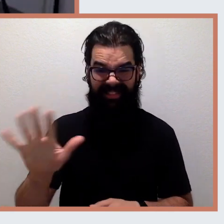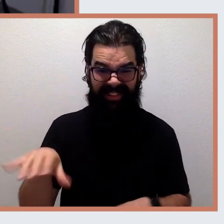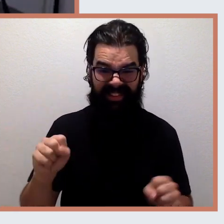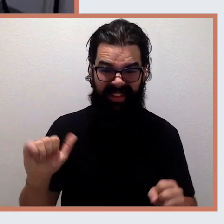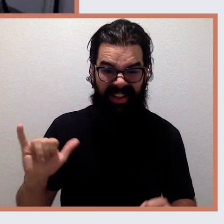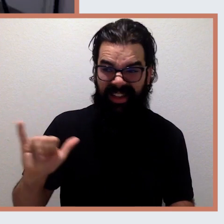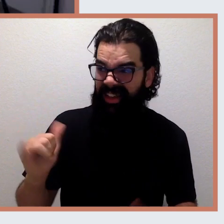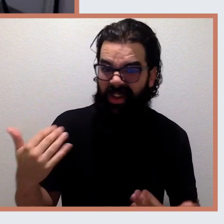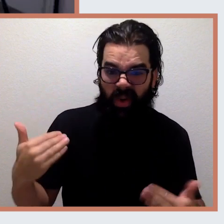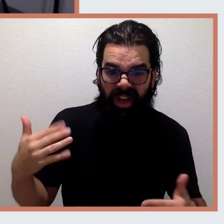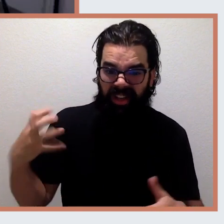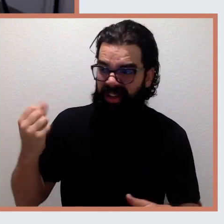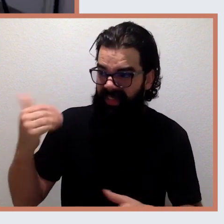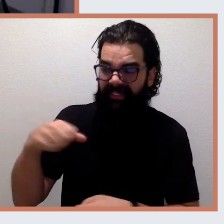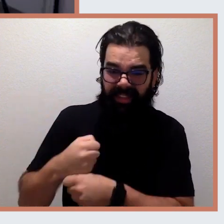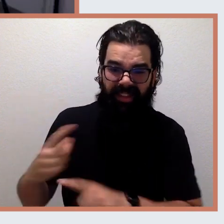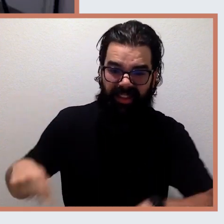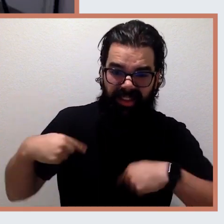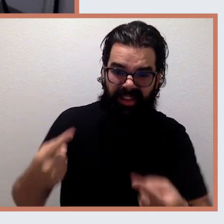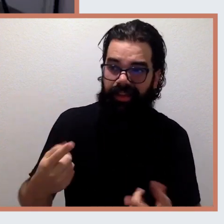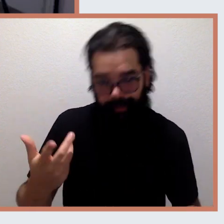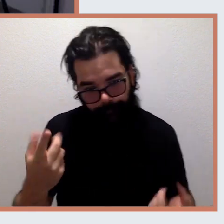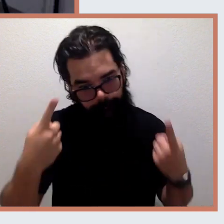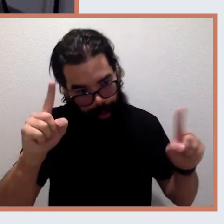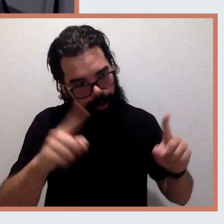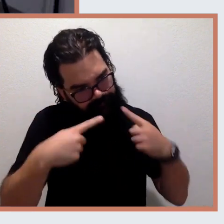I'm like, "Oh, it only took you, you know, 15 years, but thanks."